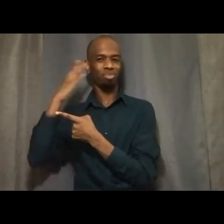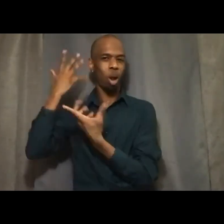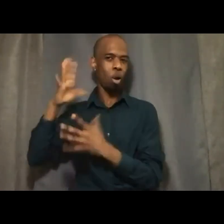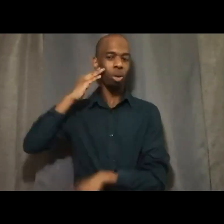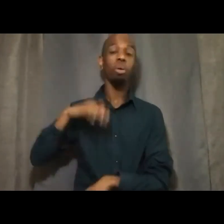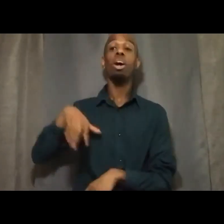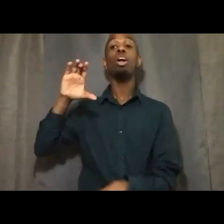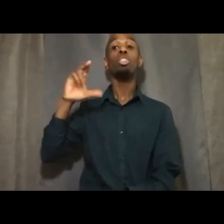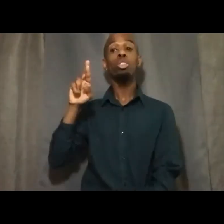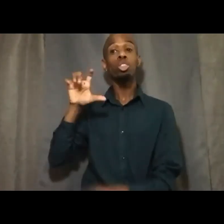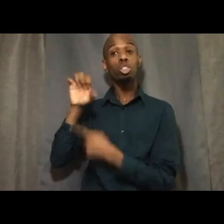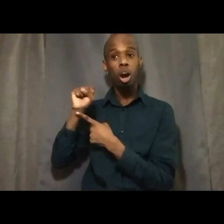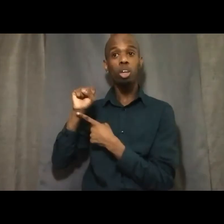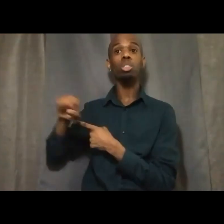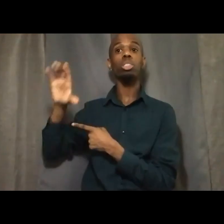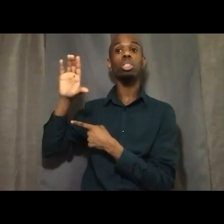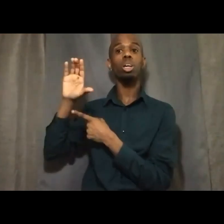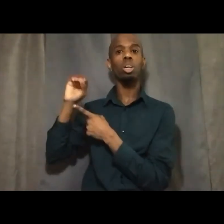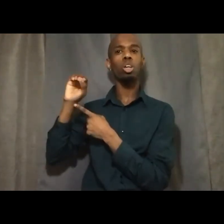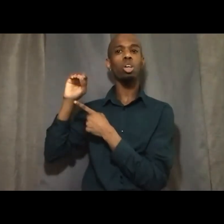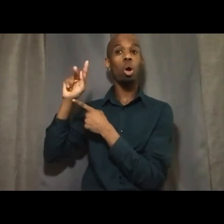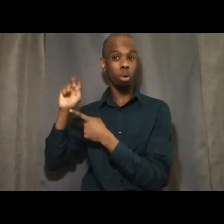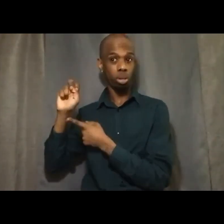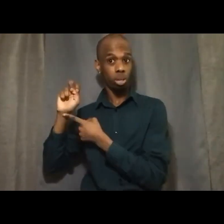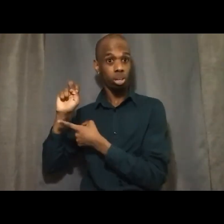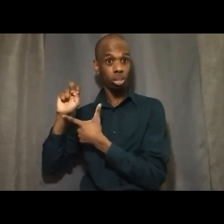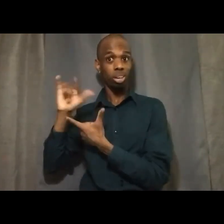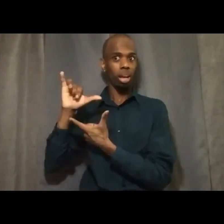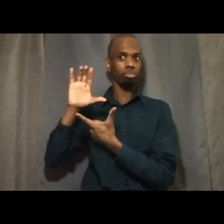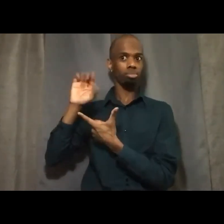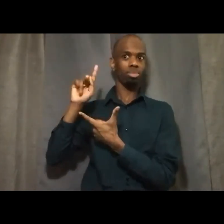His book is called "Believe in People" Are you kidding me?